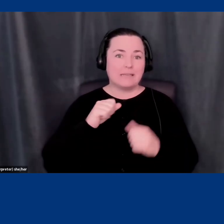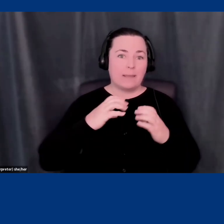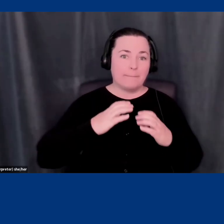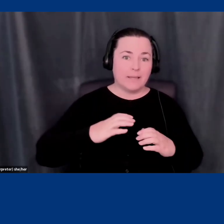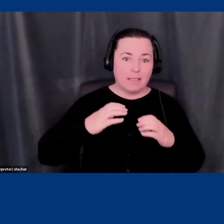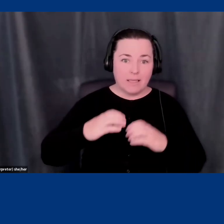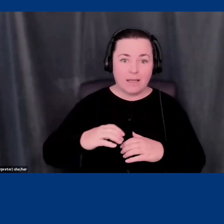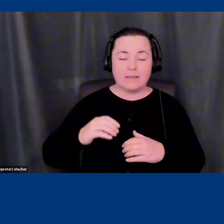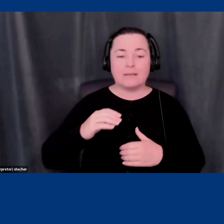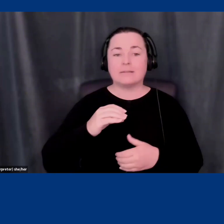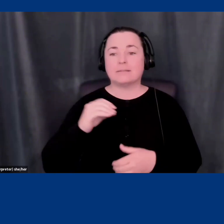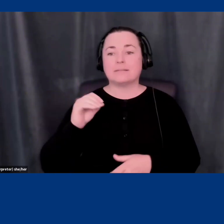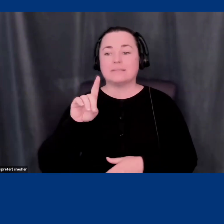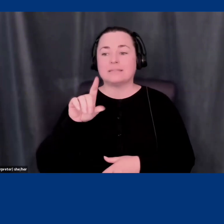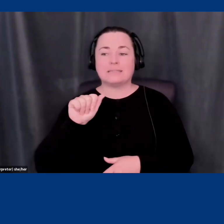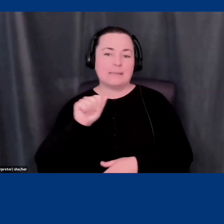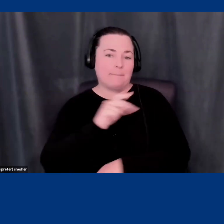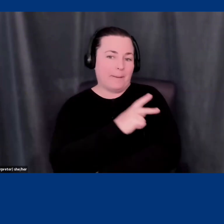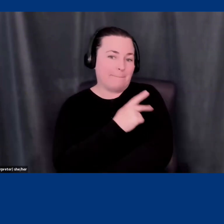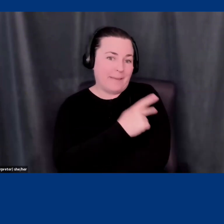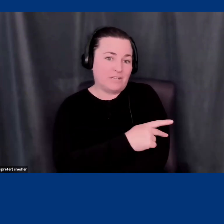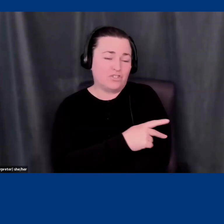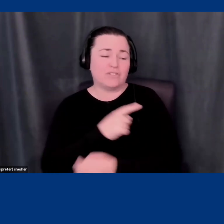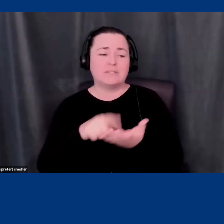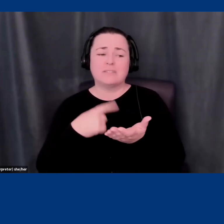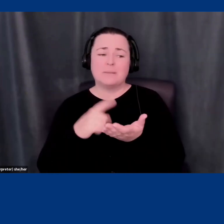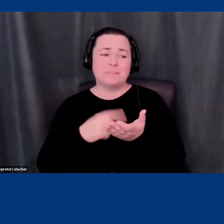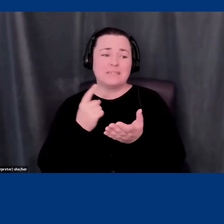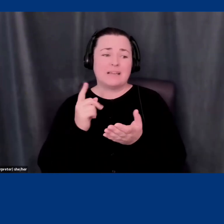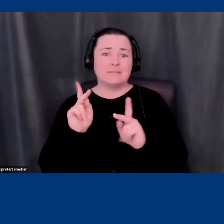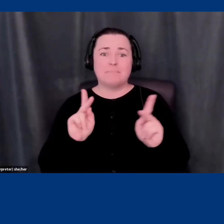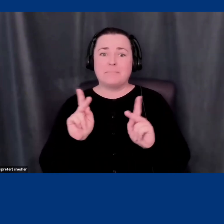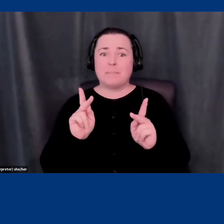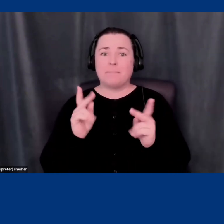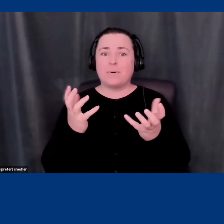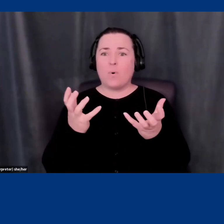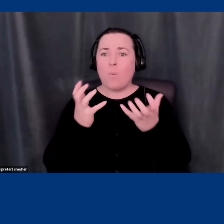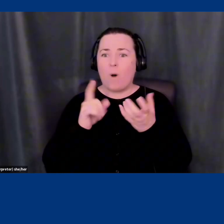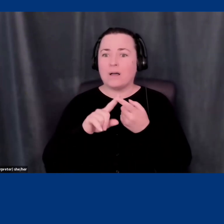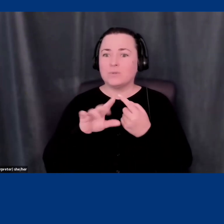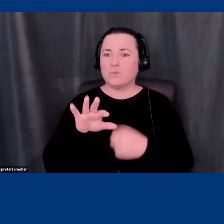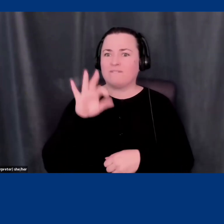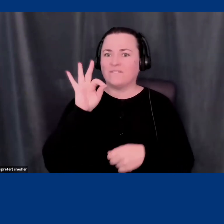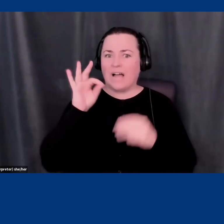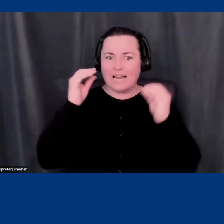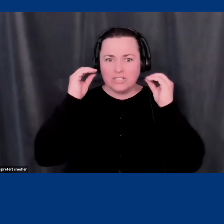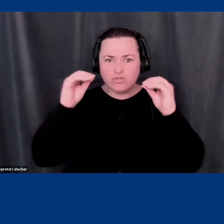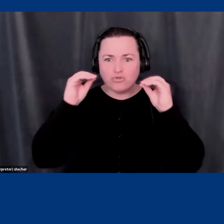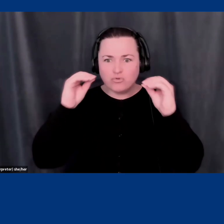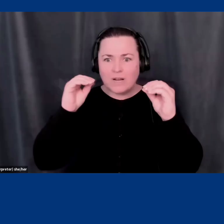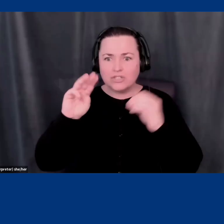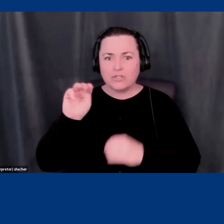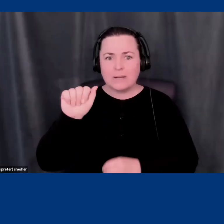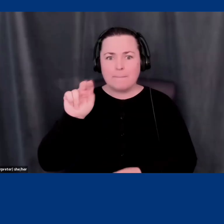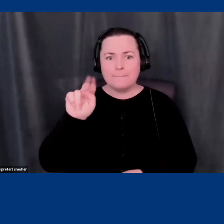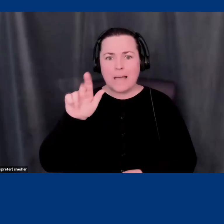sometimes folks just want to find the instruction manual. And I think we know, and this conversation